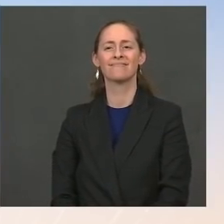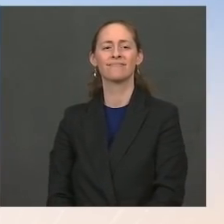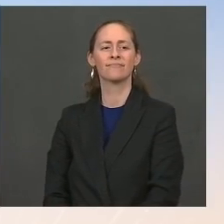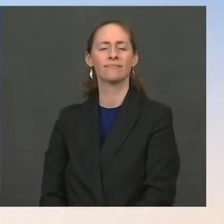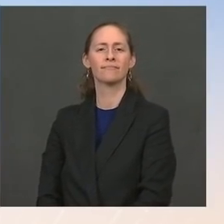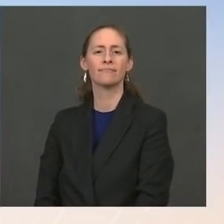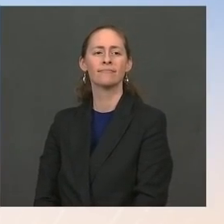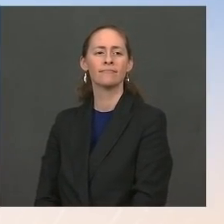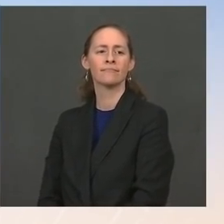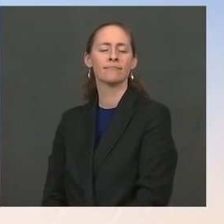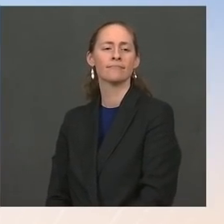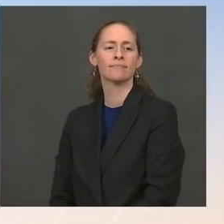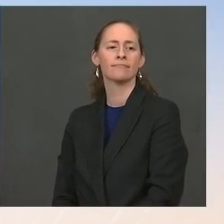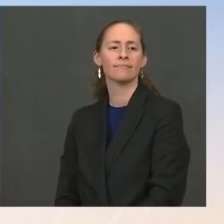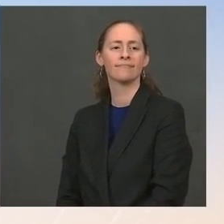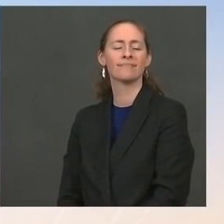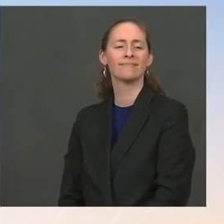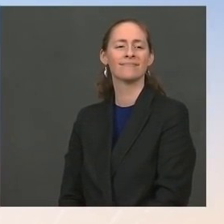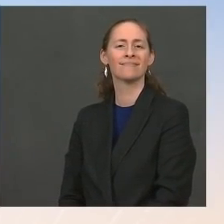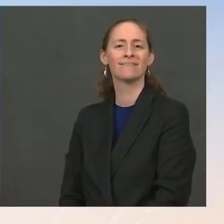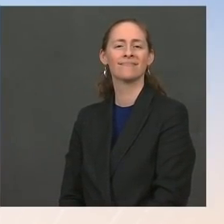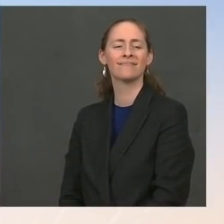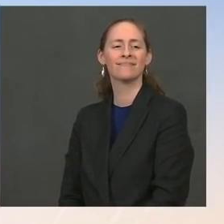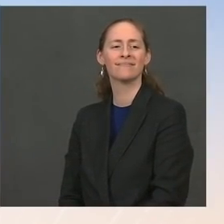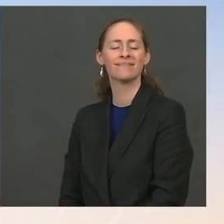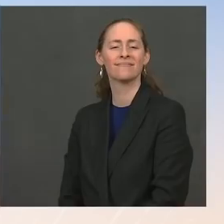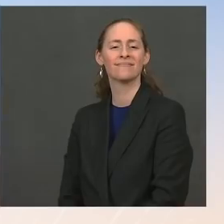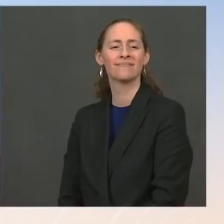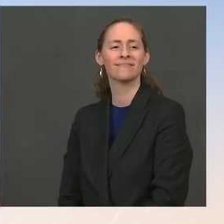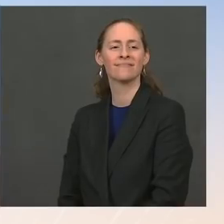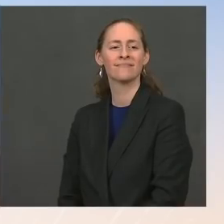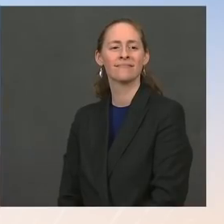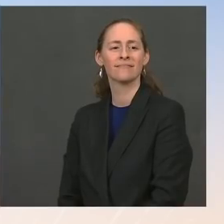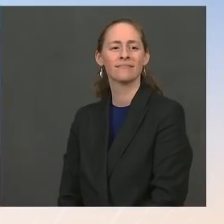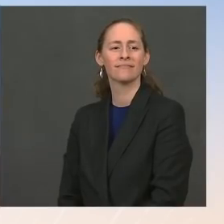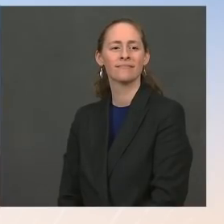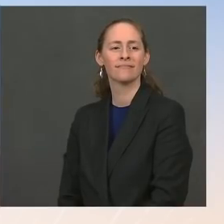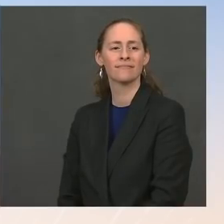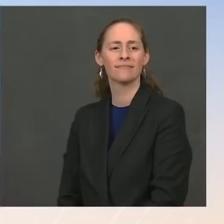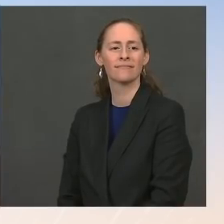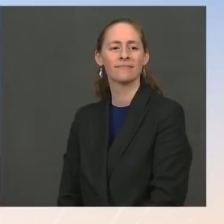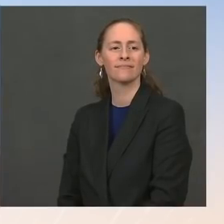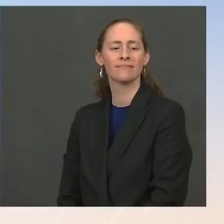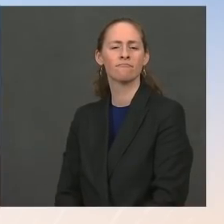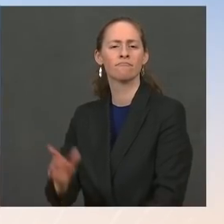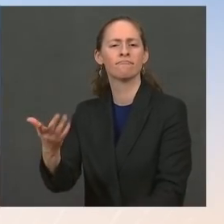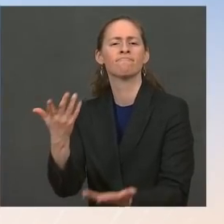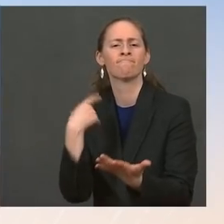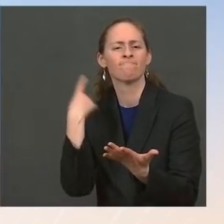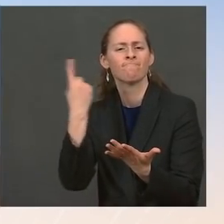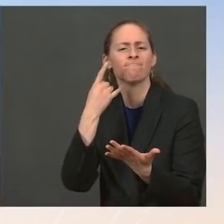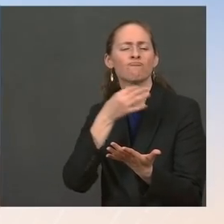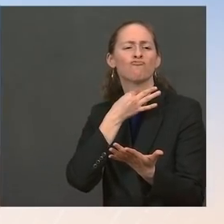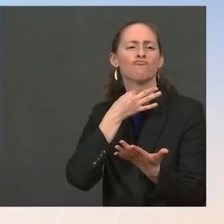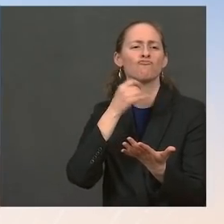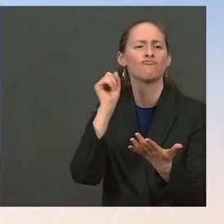by a jury on one count of first-degree reckless homicide. On the second count, first-degree reckless endangerment, he has also been found not guilty.